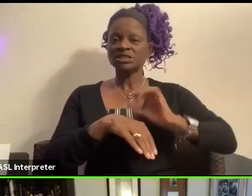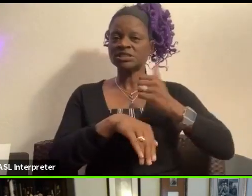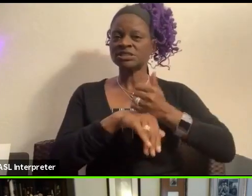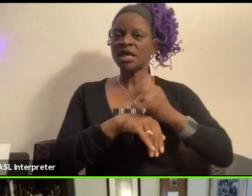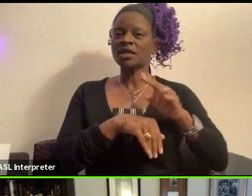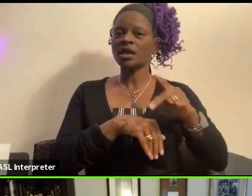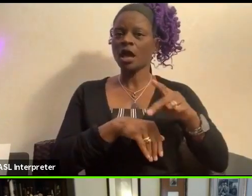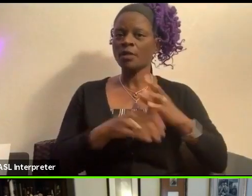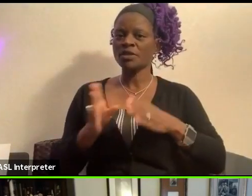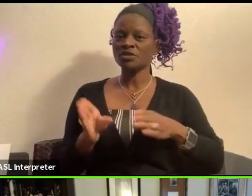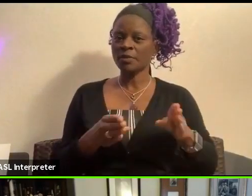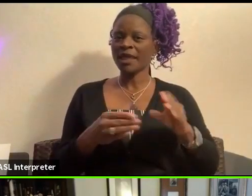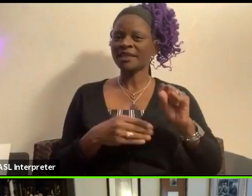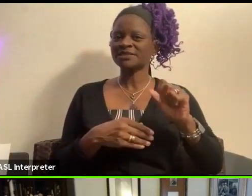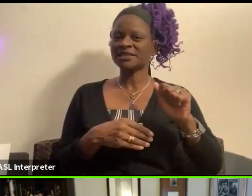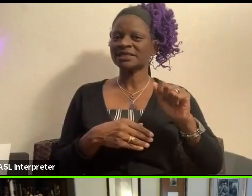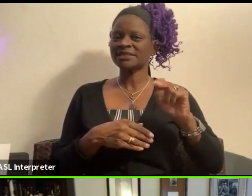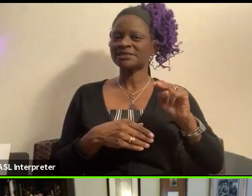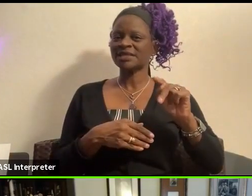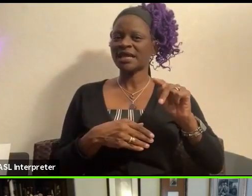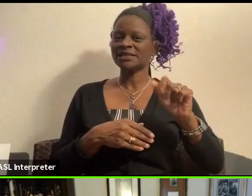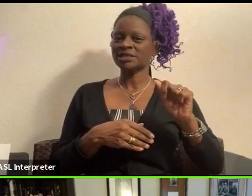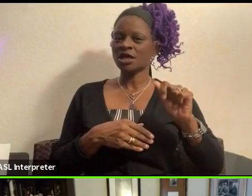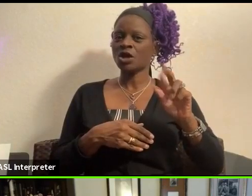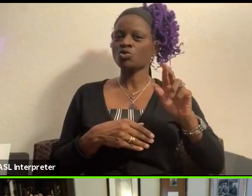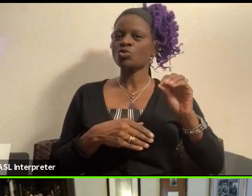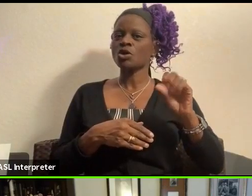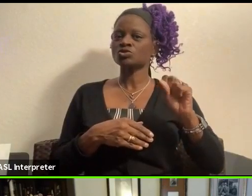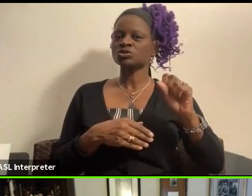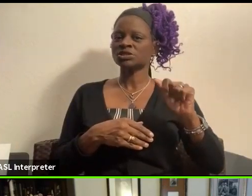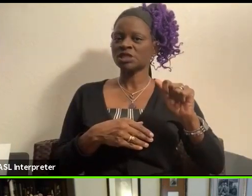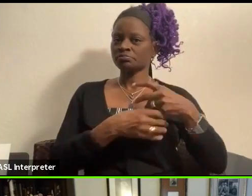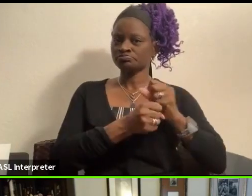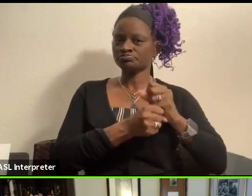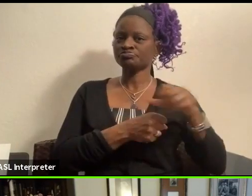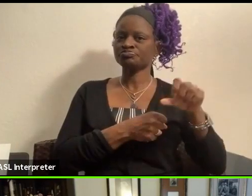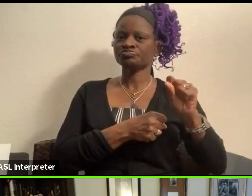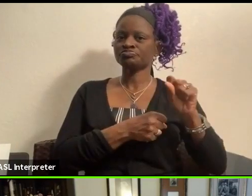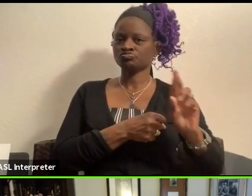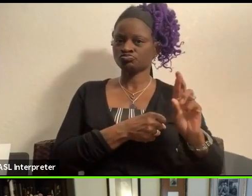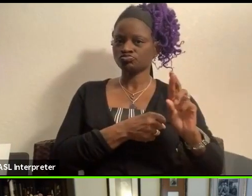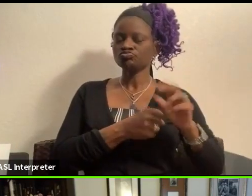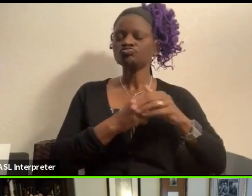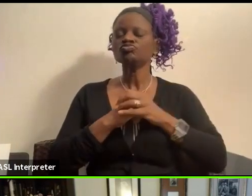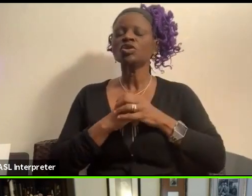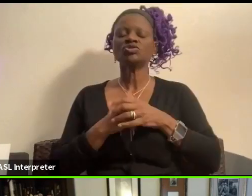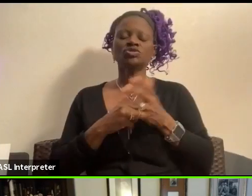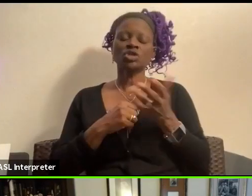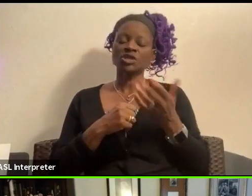ready, as she's told her community with our case count, and that's where we are.